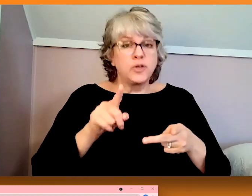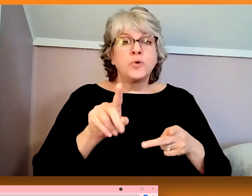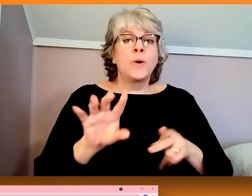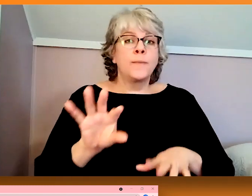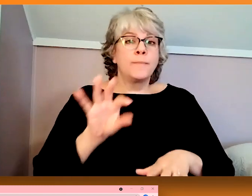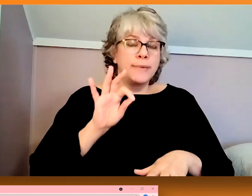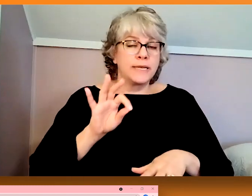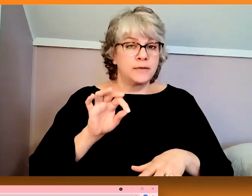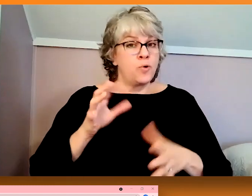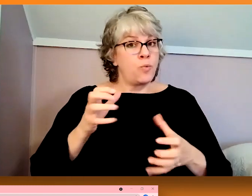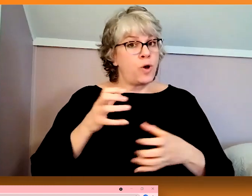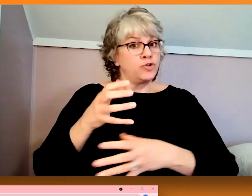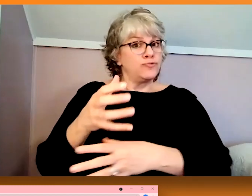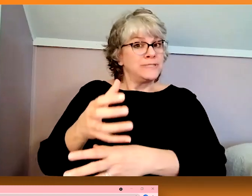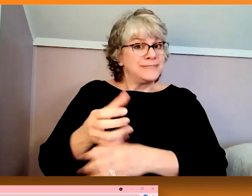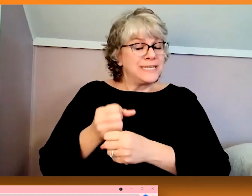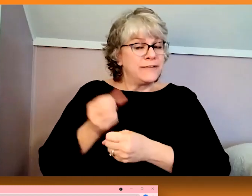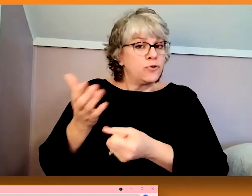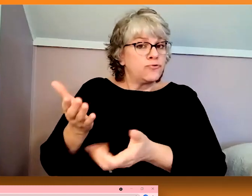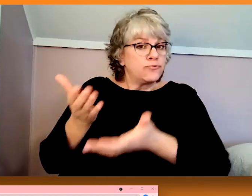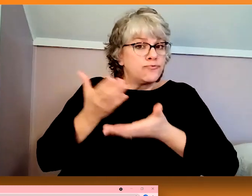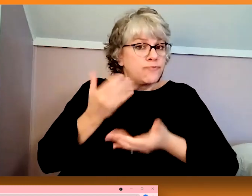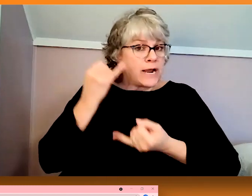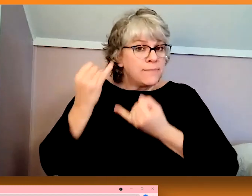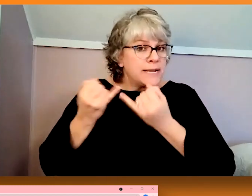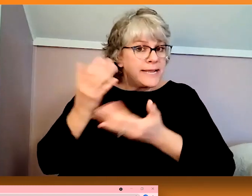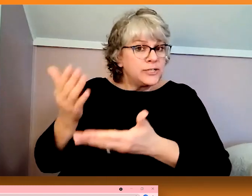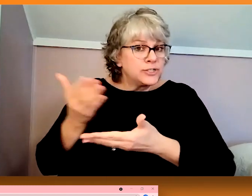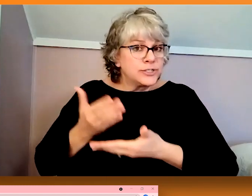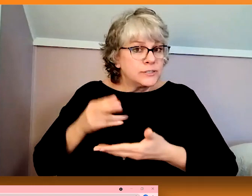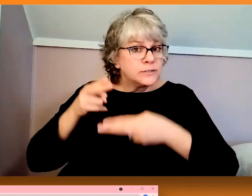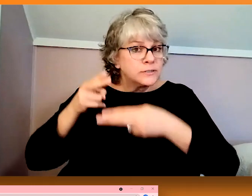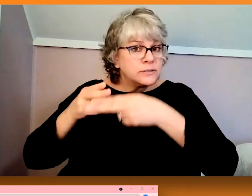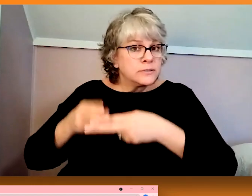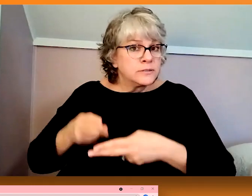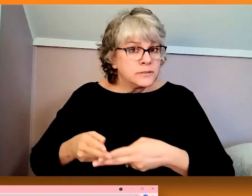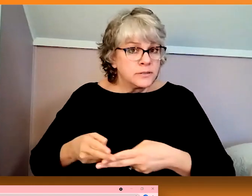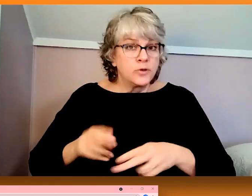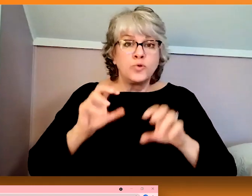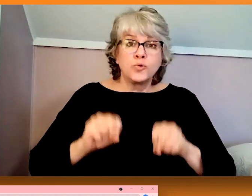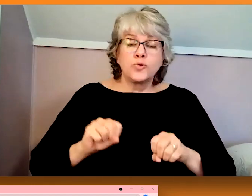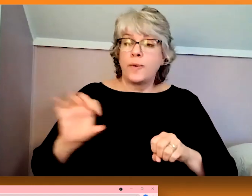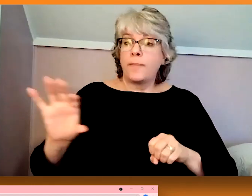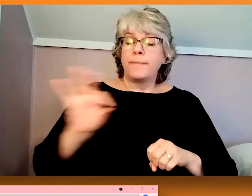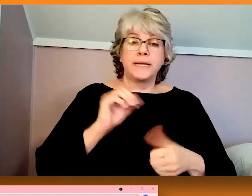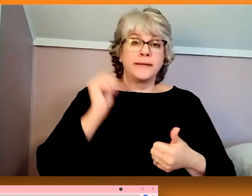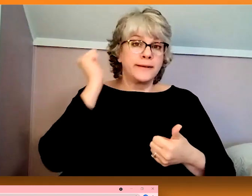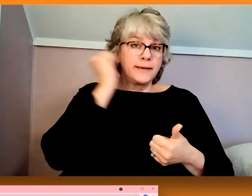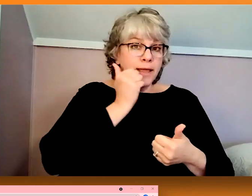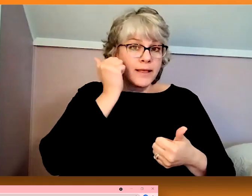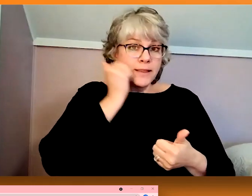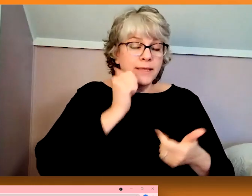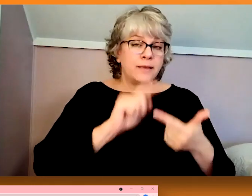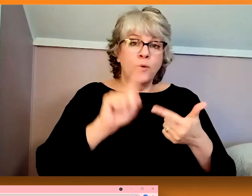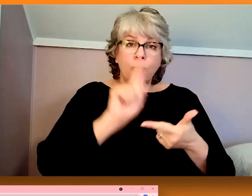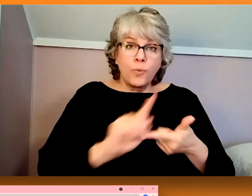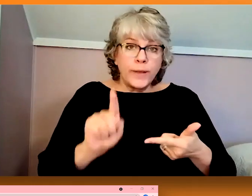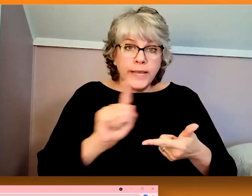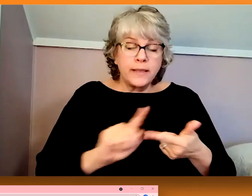if you want to receive grant recommendations, and you can choose daily, weekly, monthly.